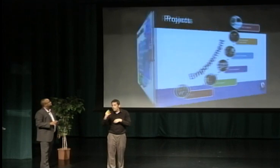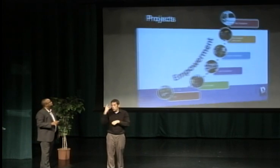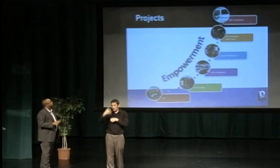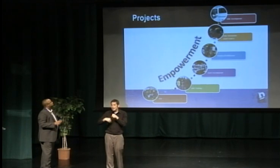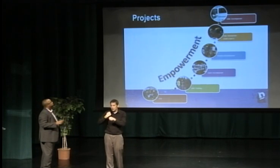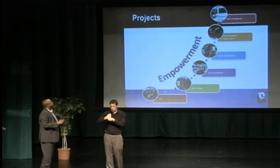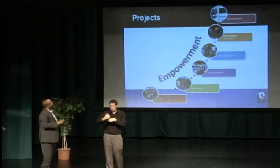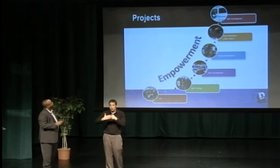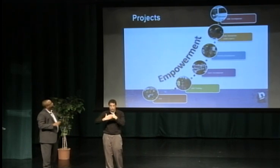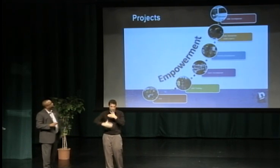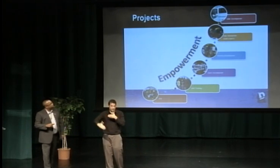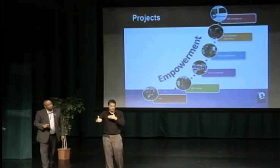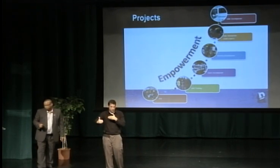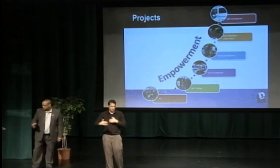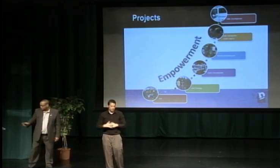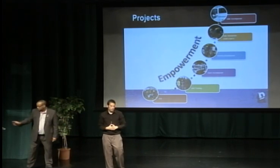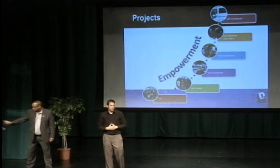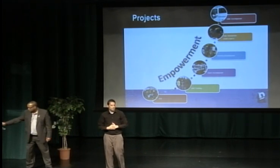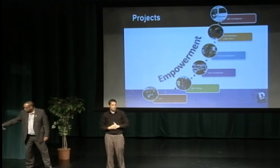for the next four years.